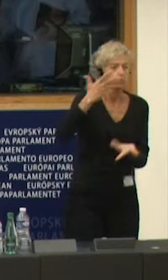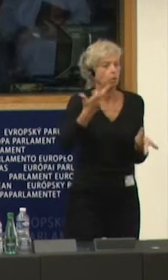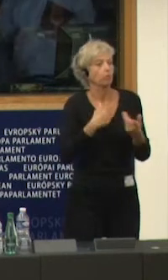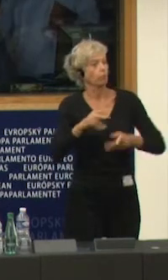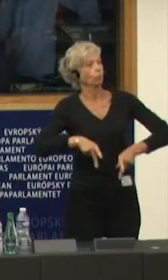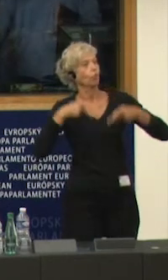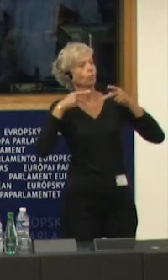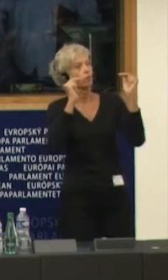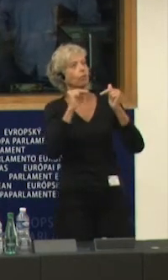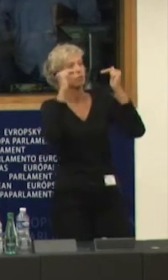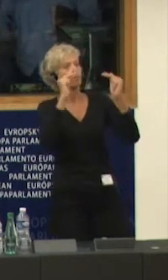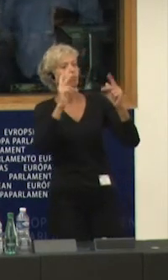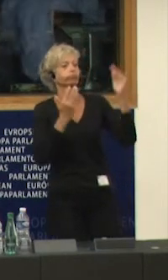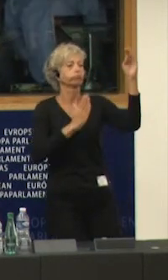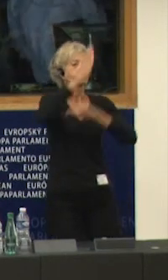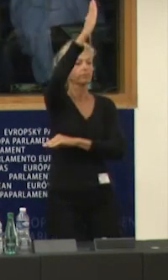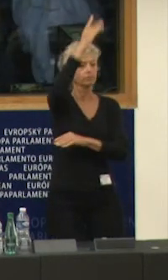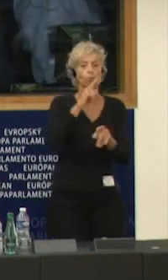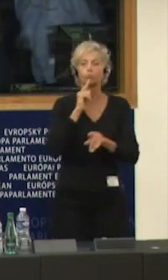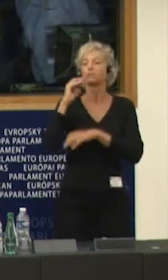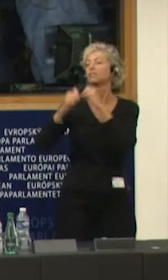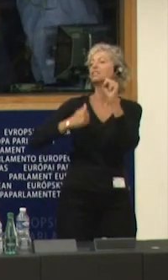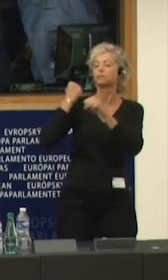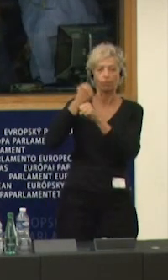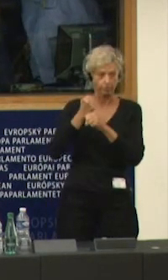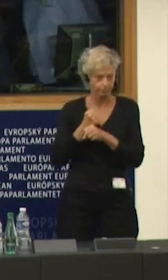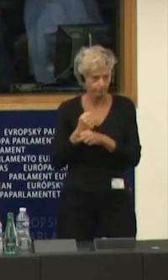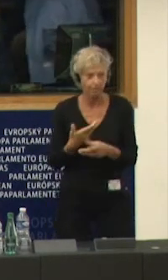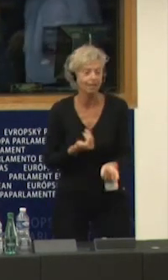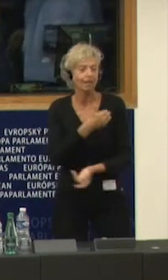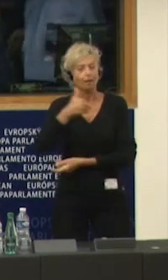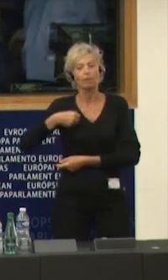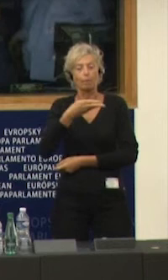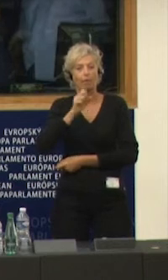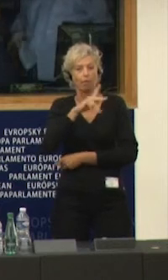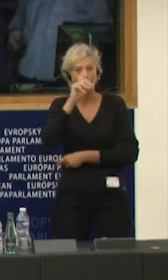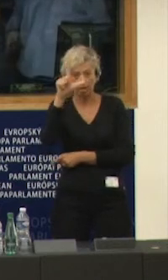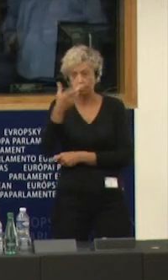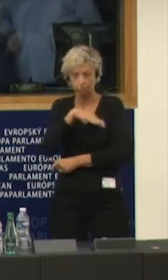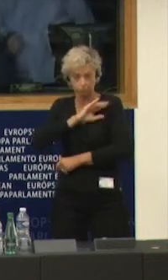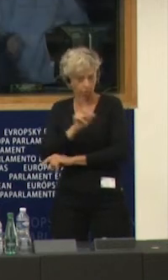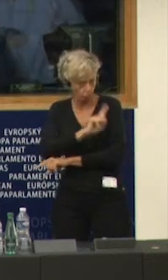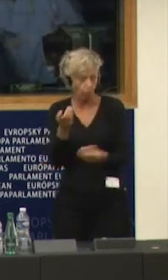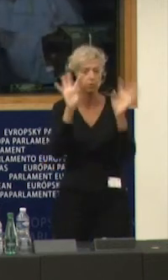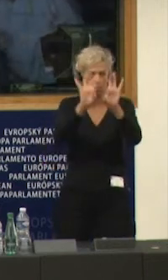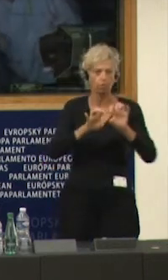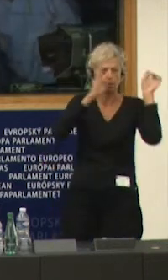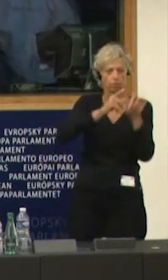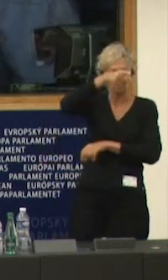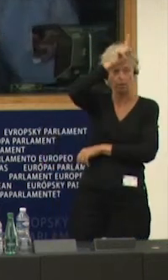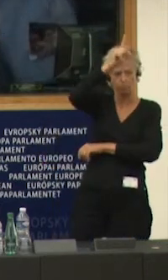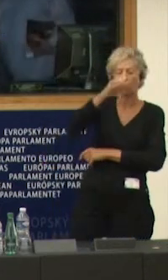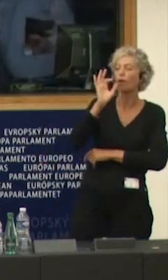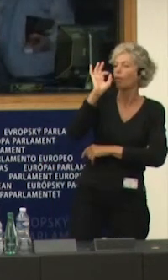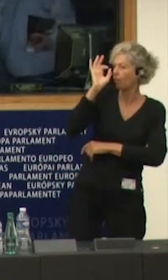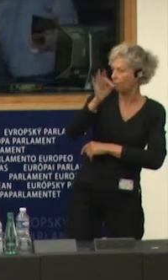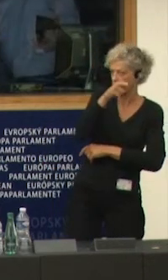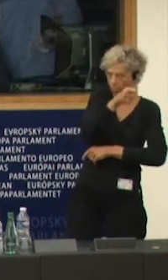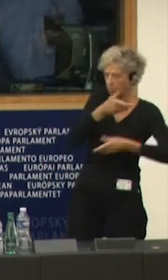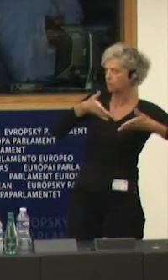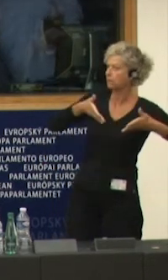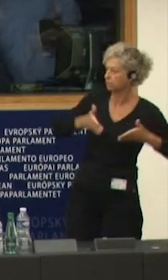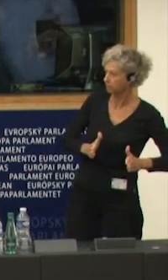Nor is it ms. Merkel who decided some years ago to include in the constitution limit on debts.